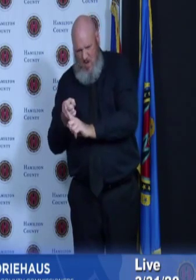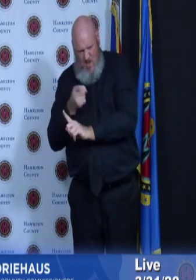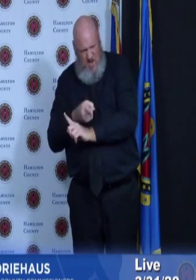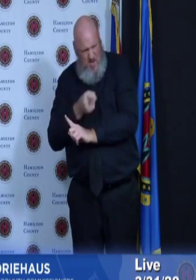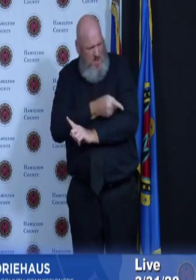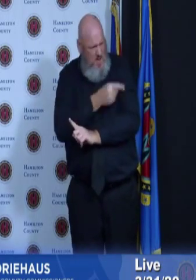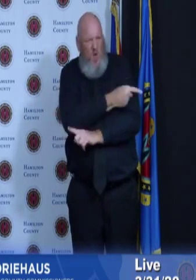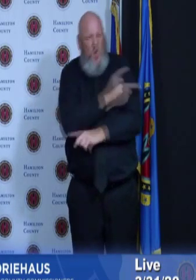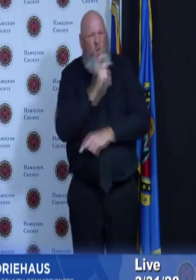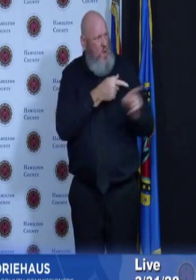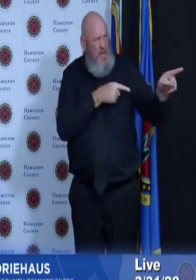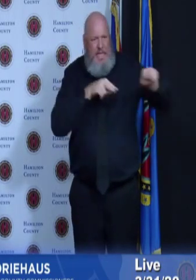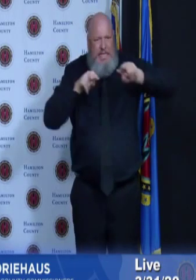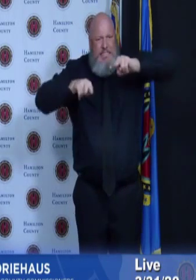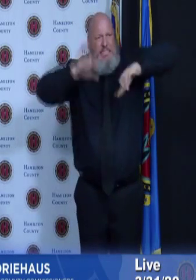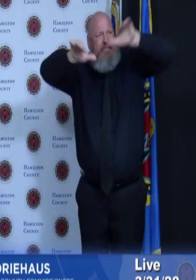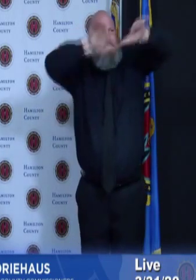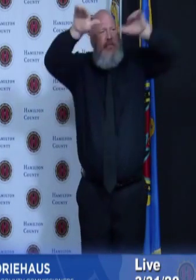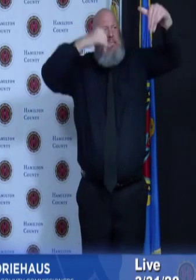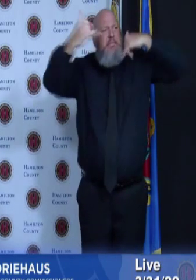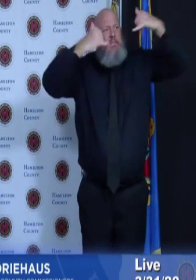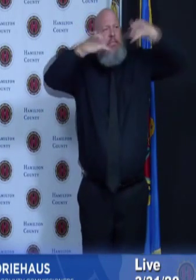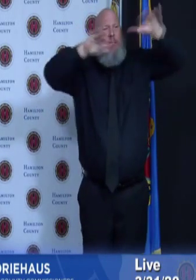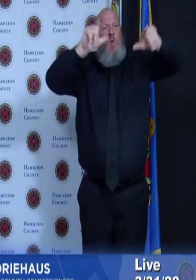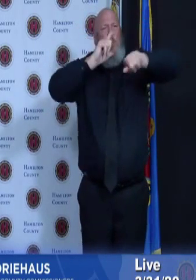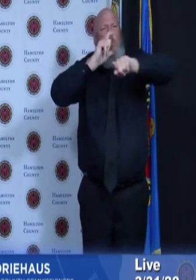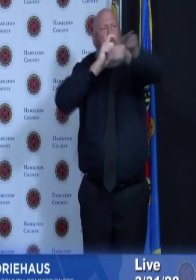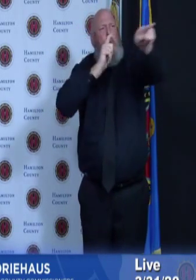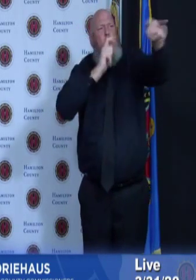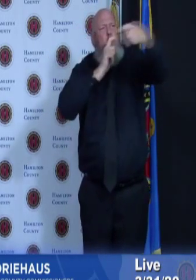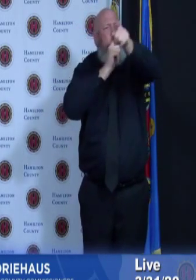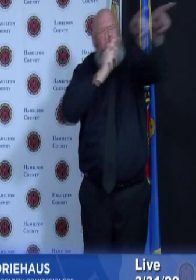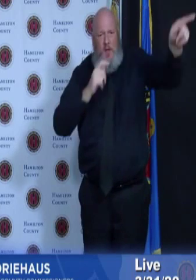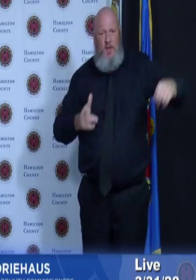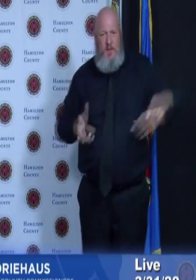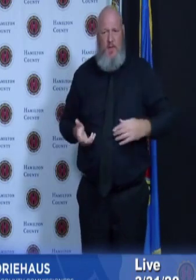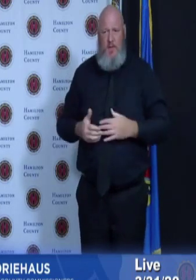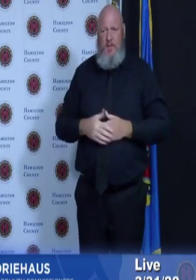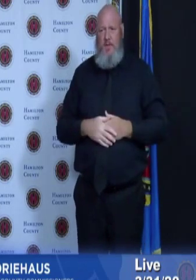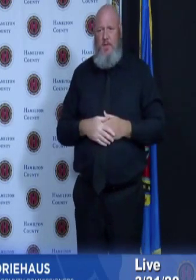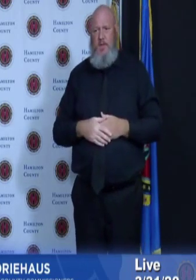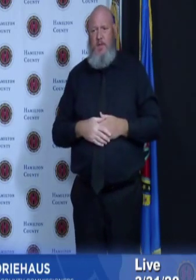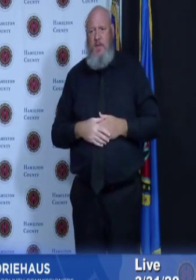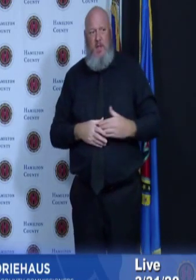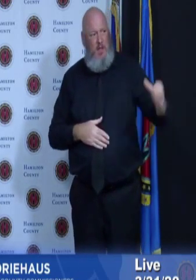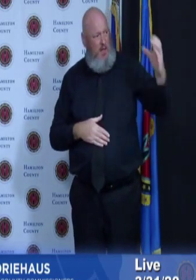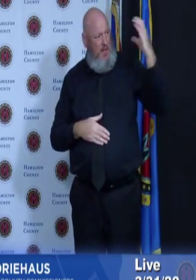order was enacted by the Ohio Commissioner of Health and I applaud the